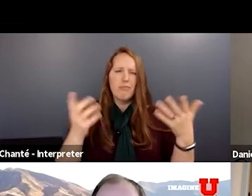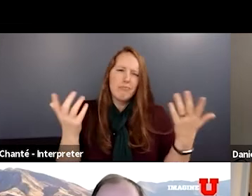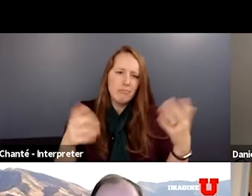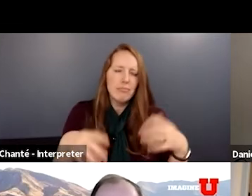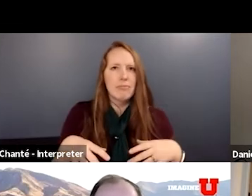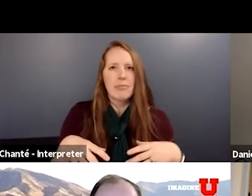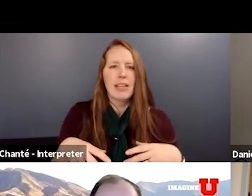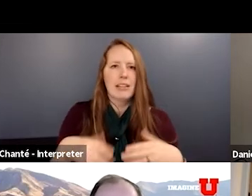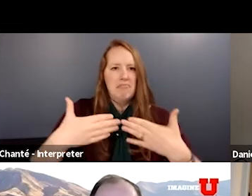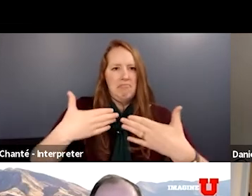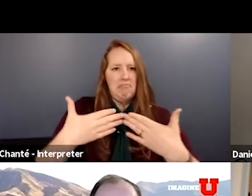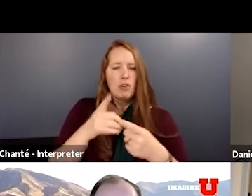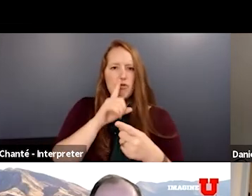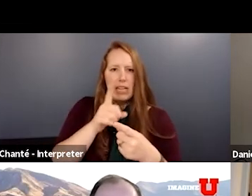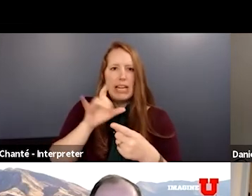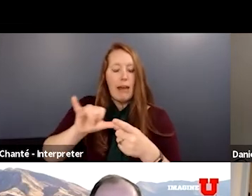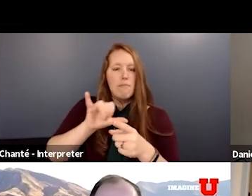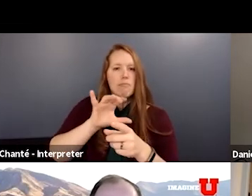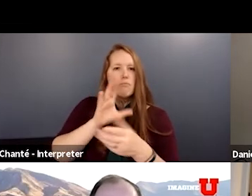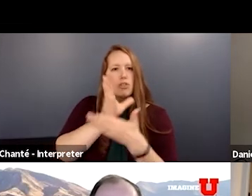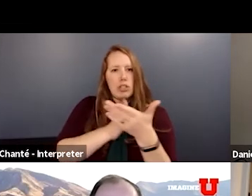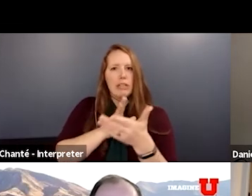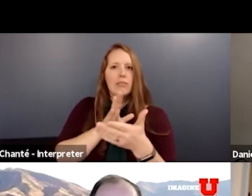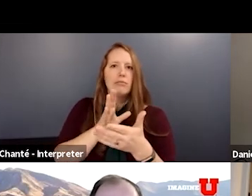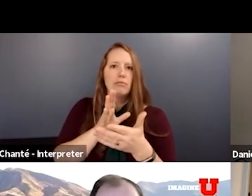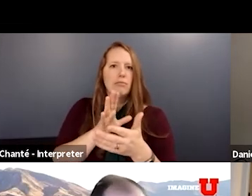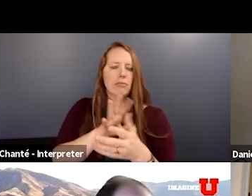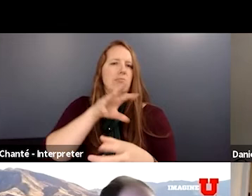a diverse community and identify as a person within a diverse community,